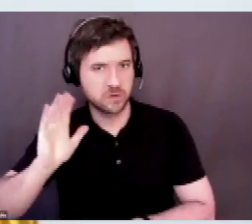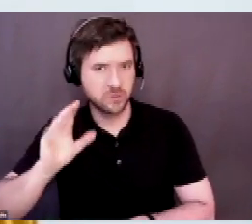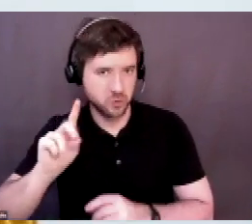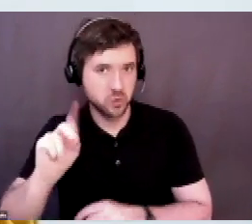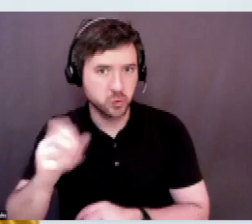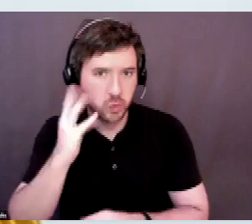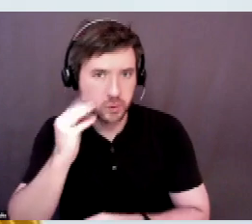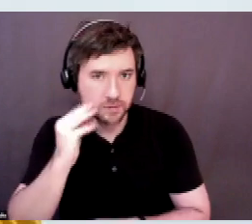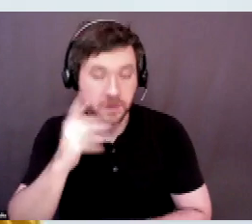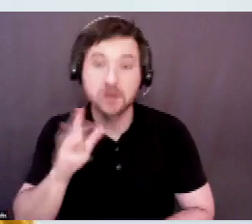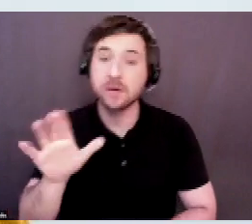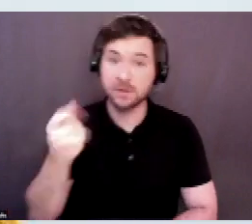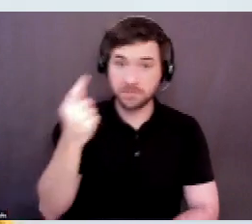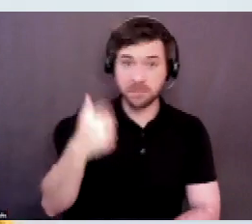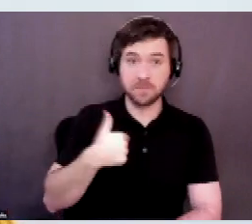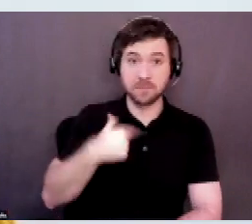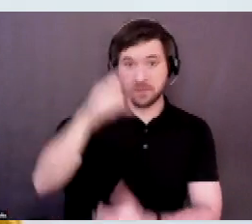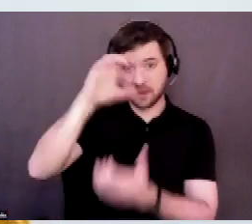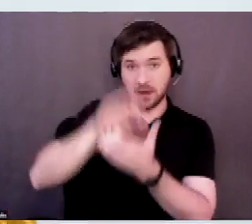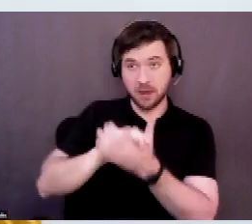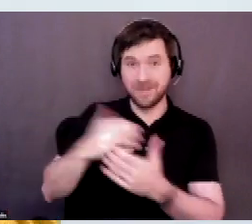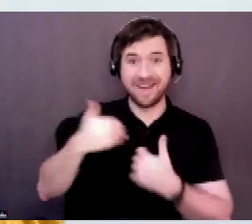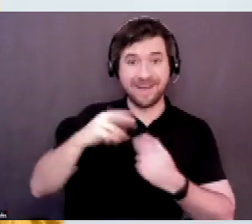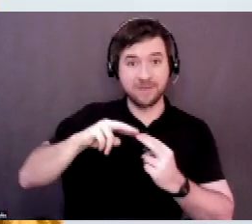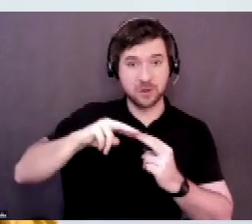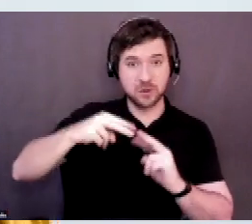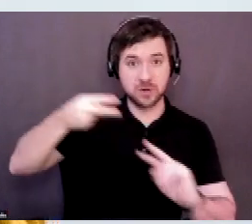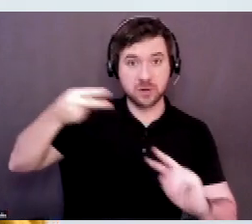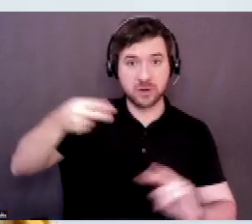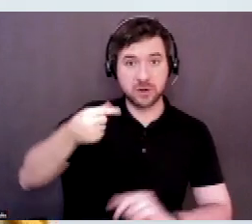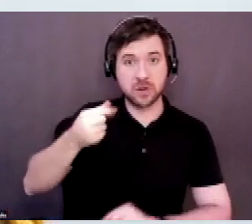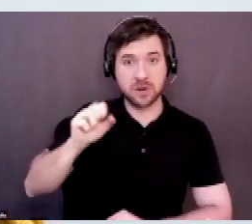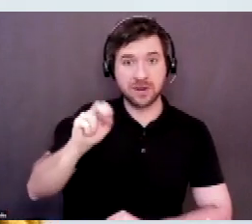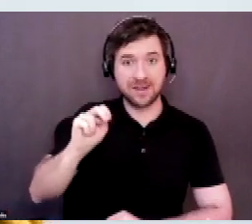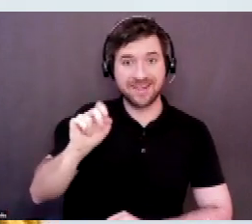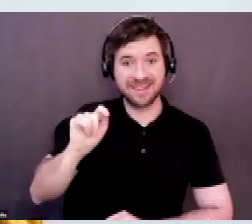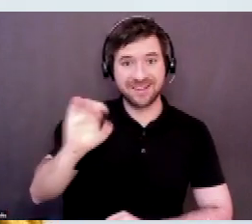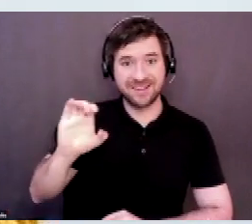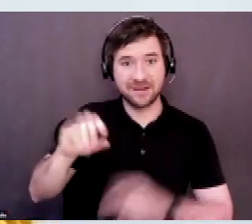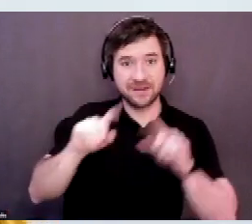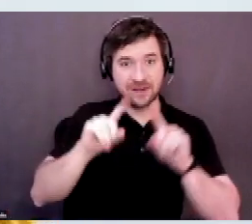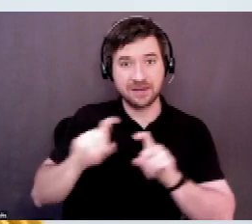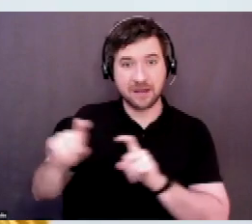genetic testing at the beginning. Because my husband and I both different types of dwarfism